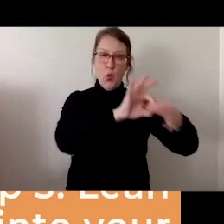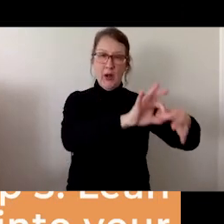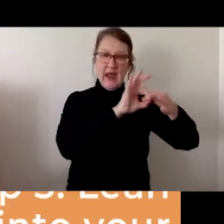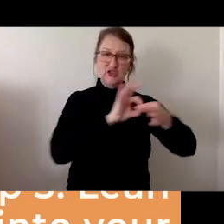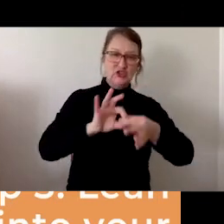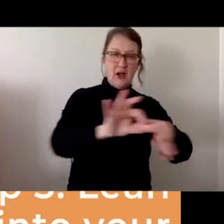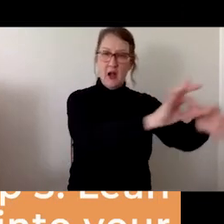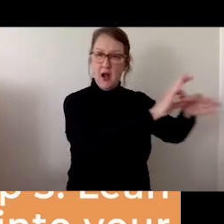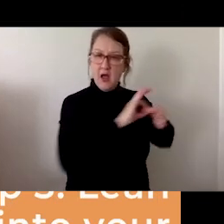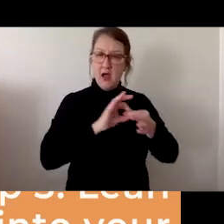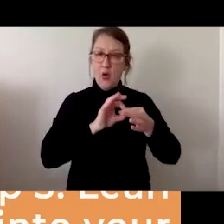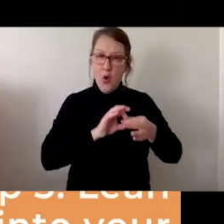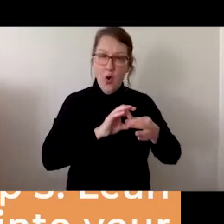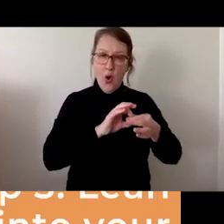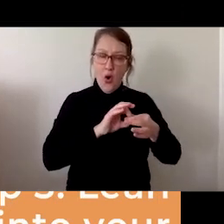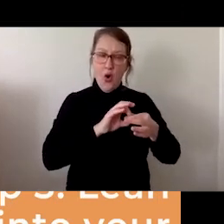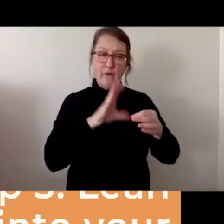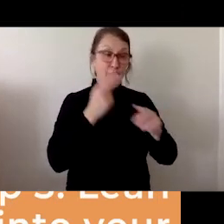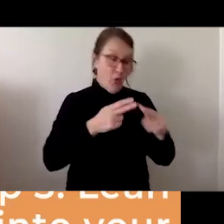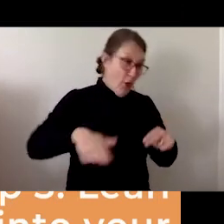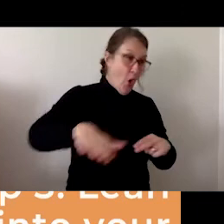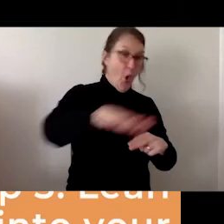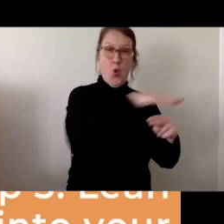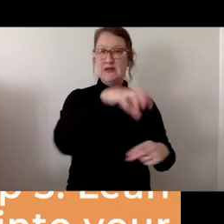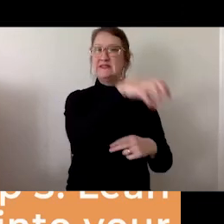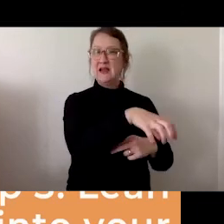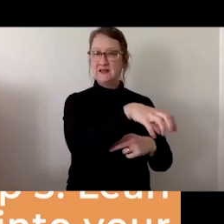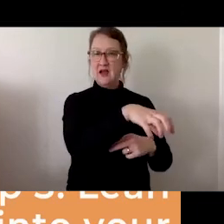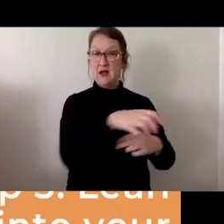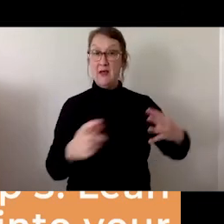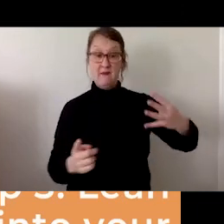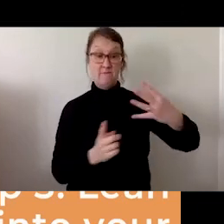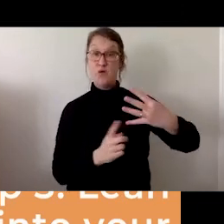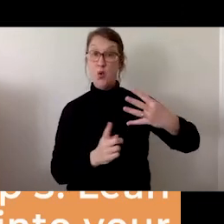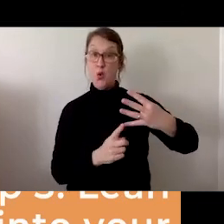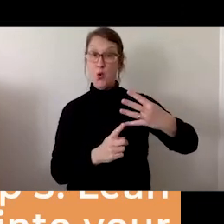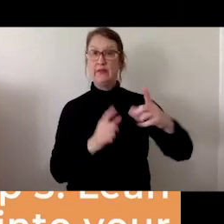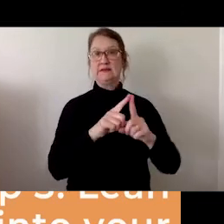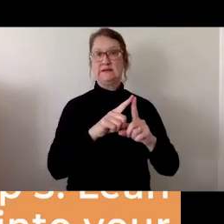your sector. The fourth one really is about digital. The opportunity